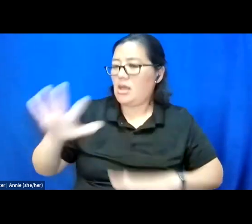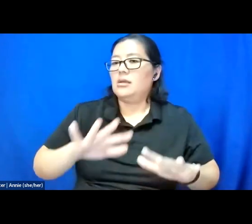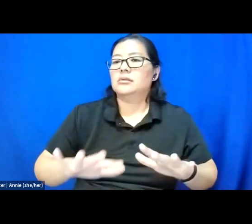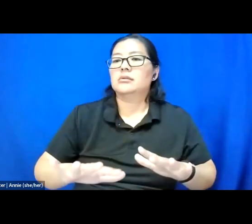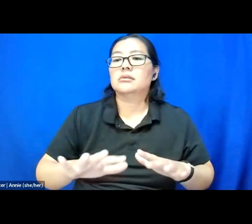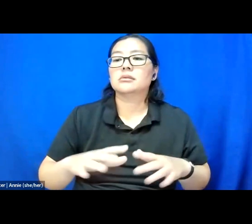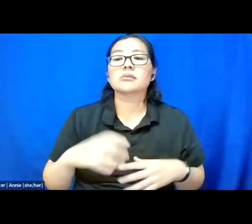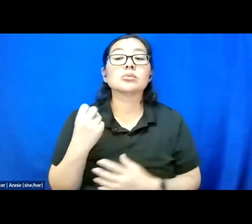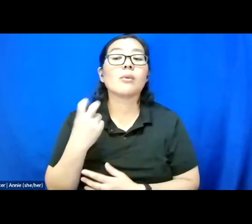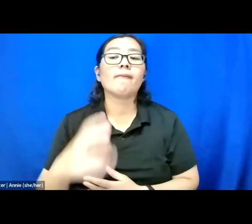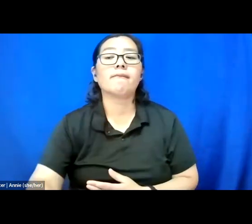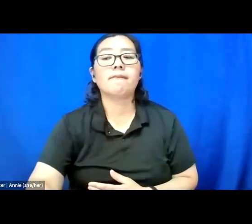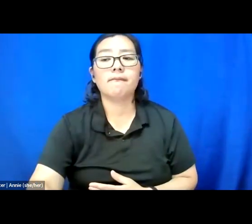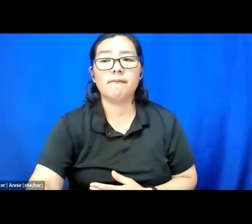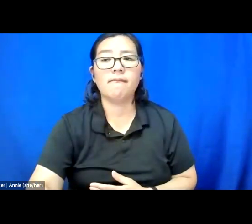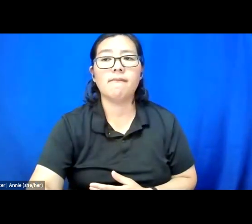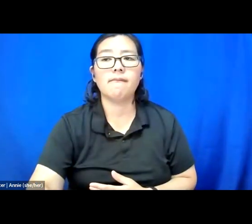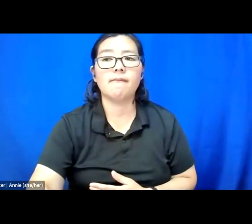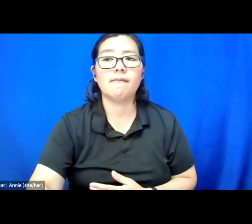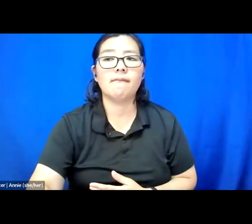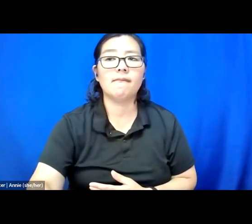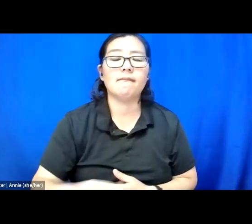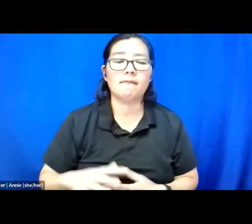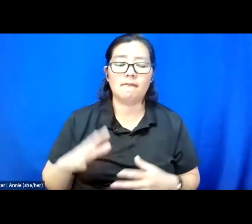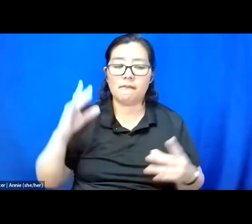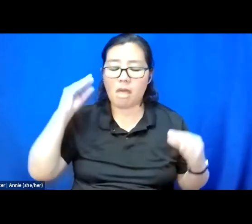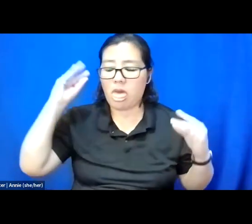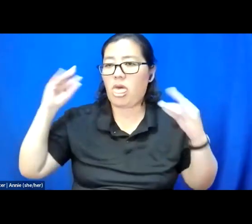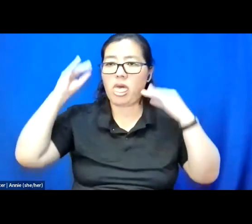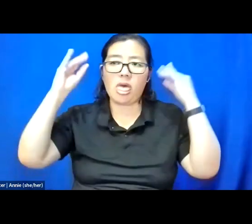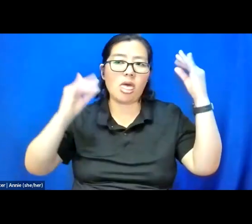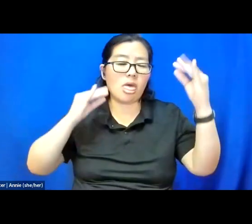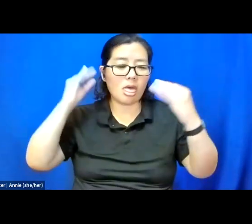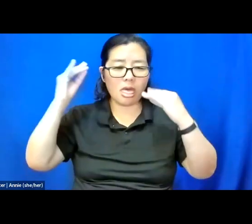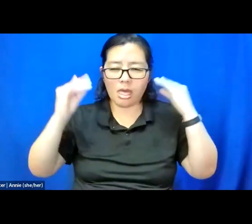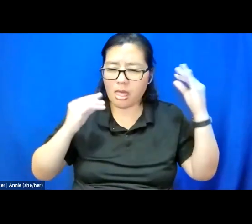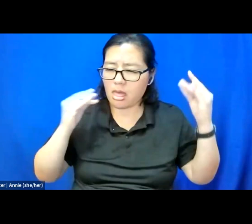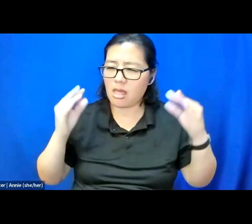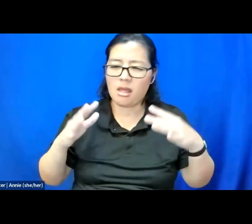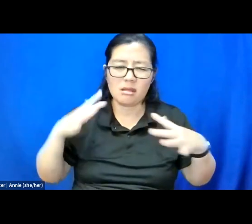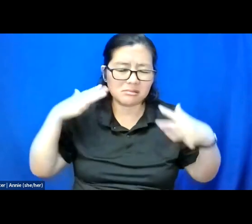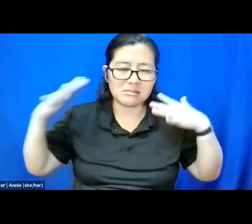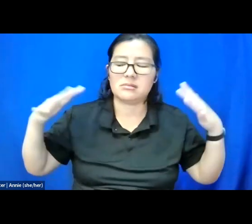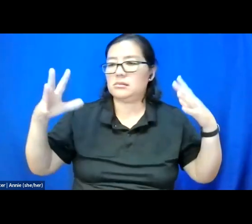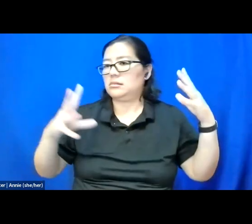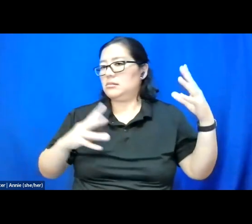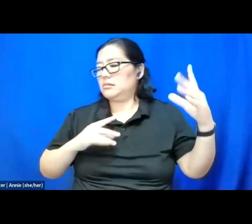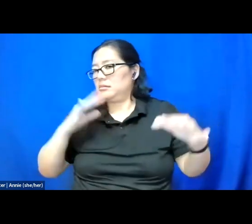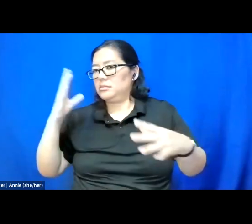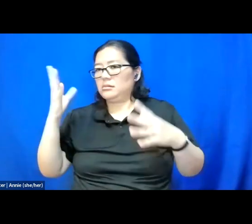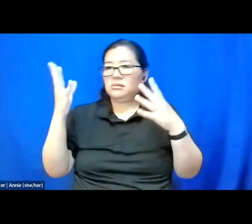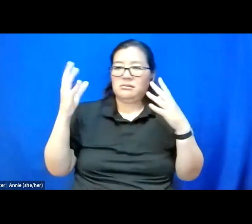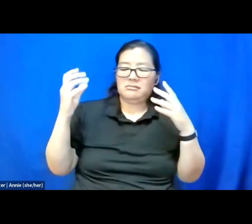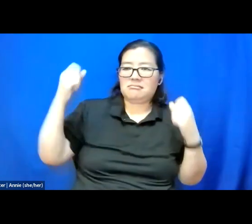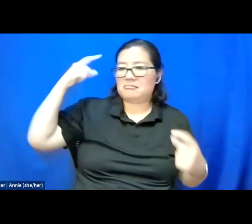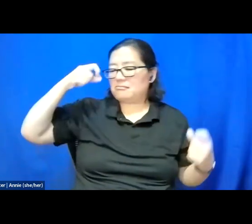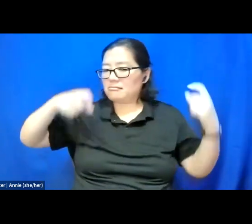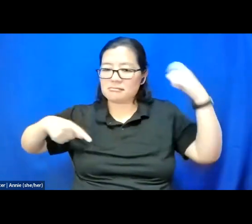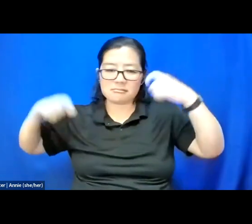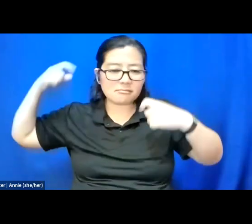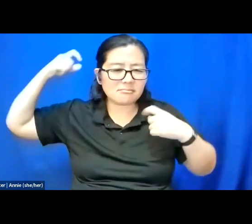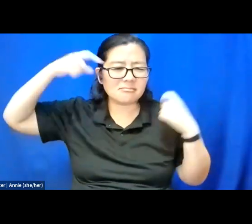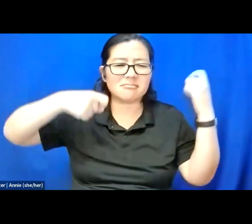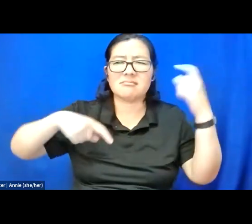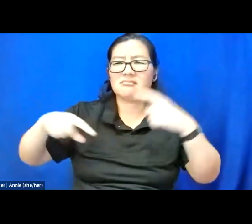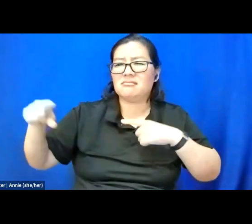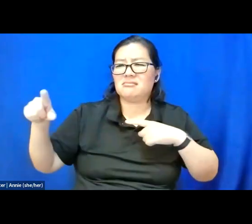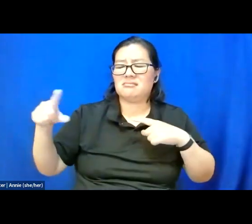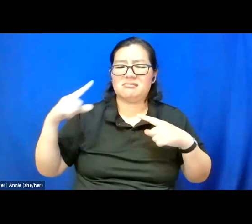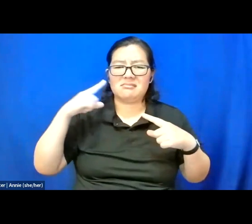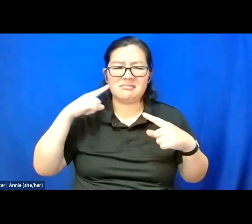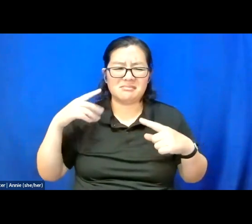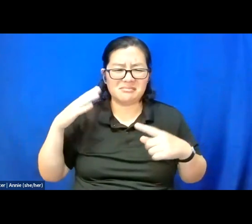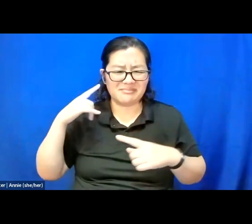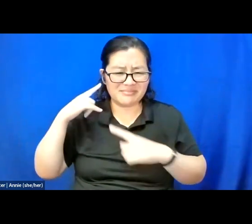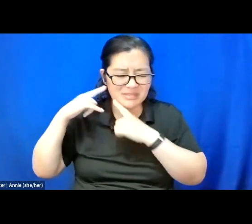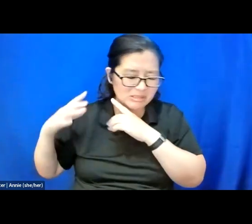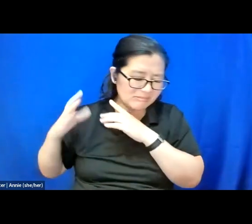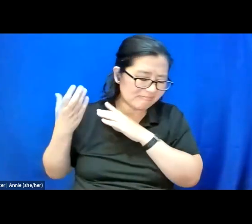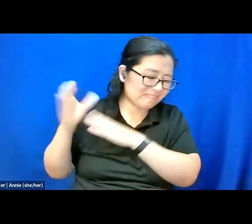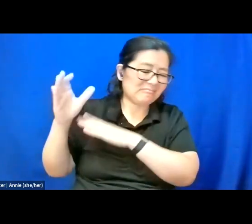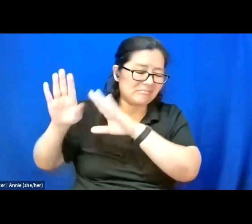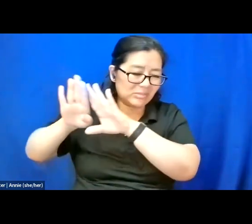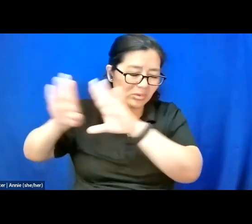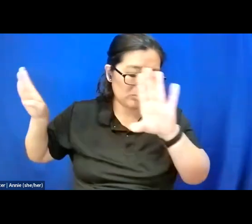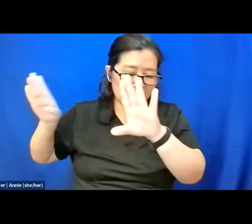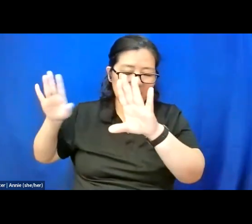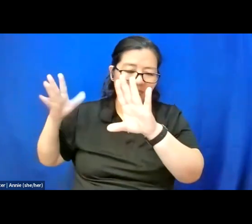Twelve, the babble, them noises, how they pin my ears to the wall, leave me stiff